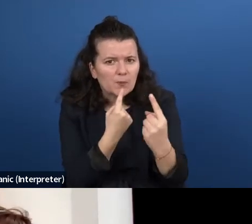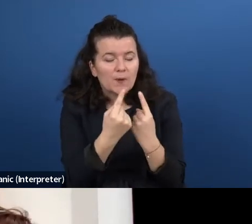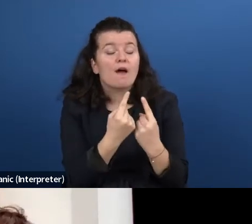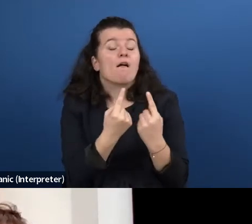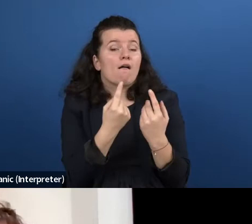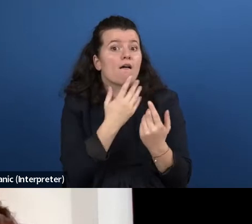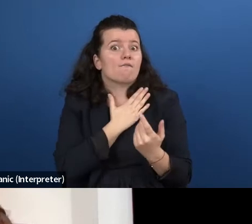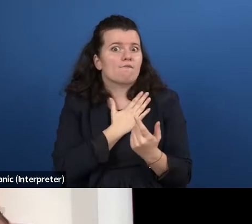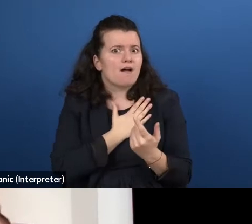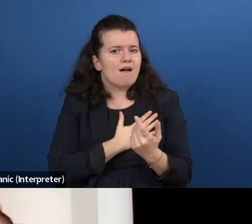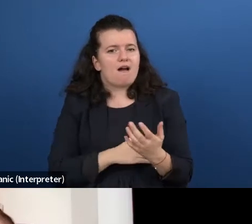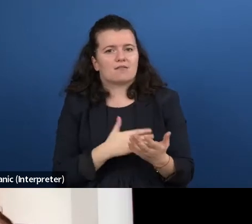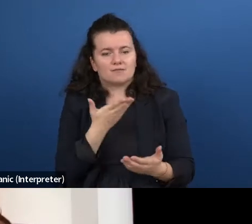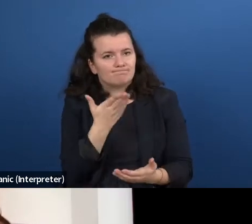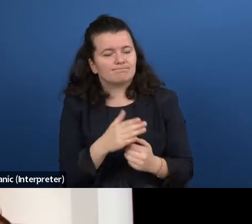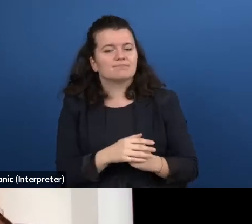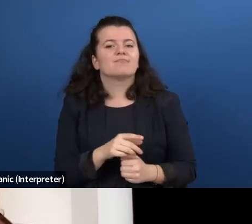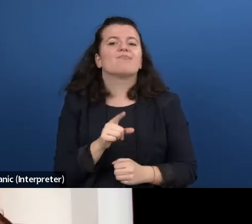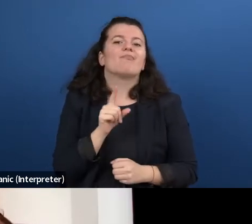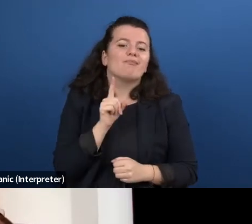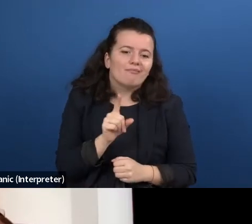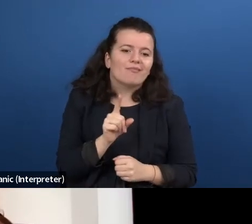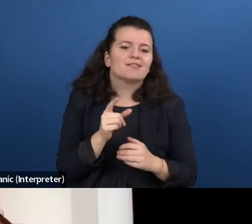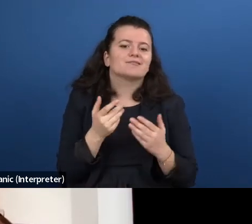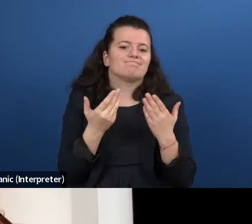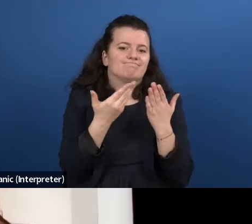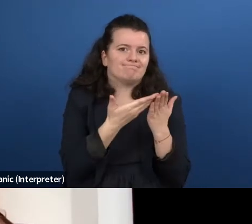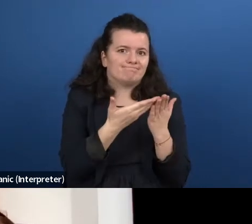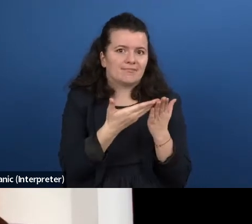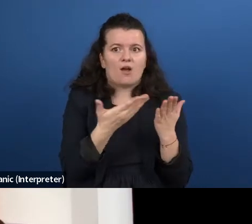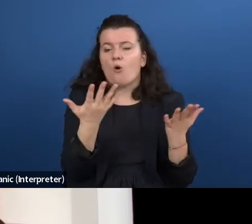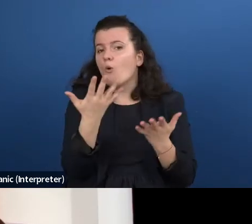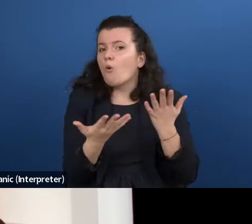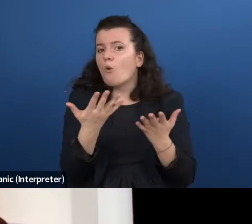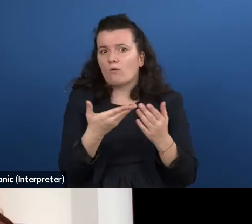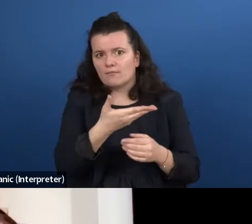so we tried to contact women who had already overcome this process.